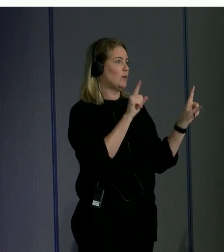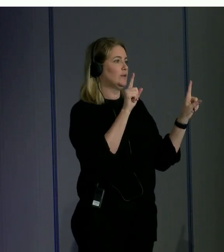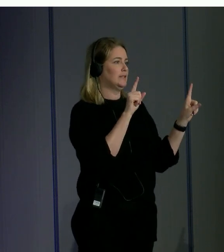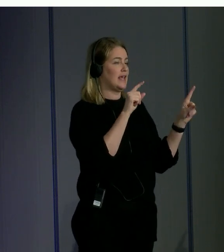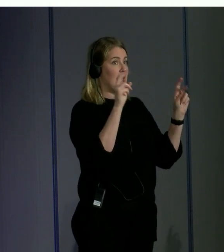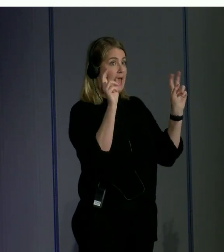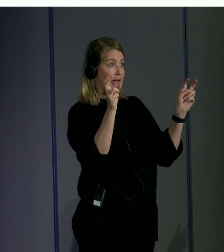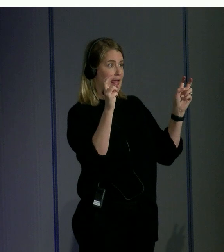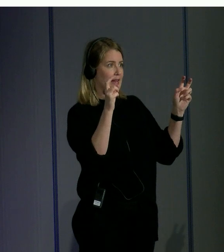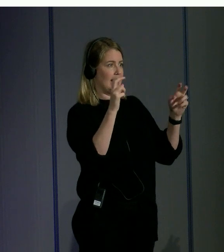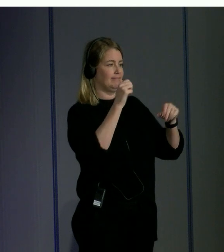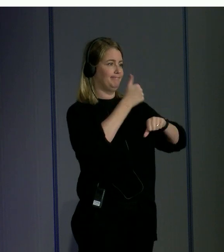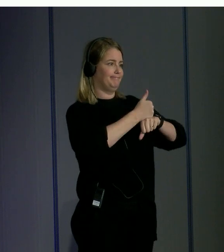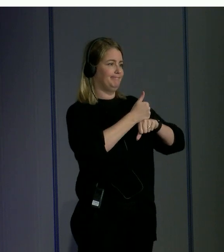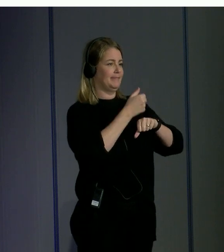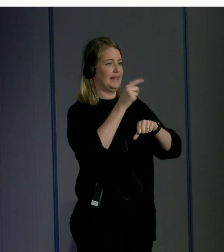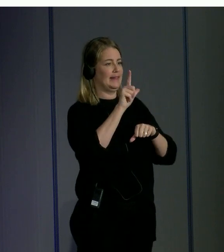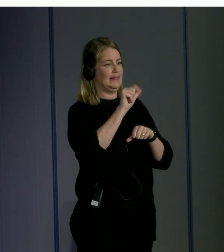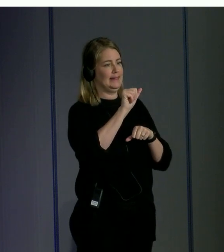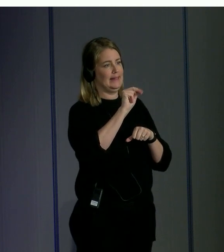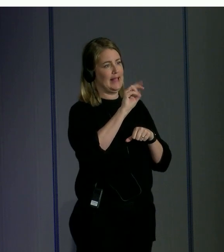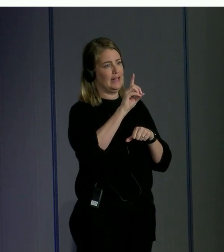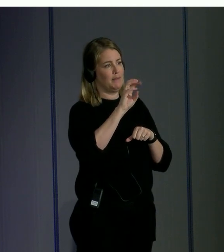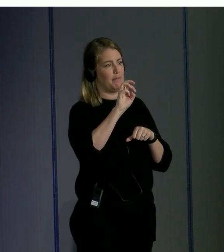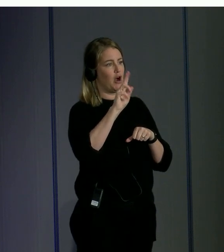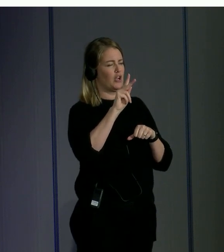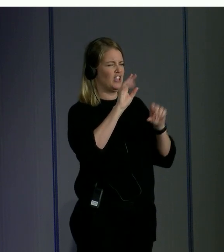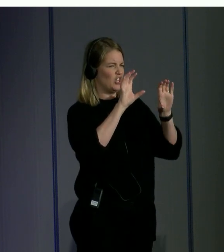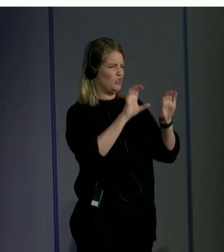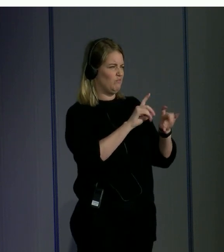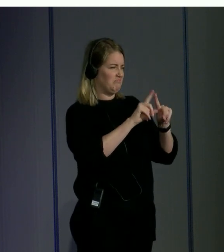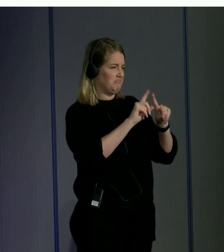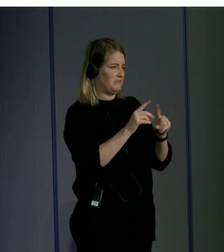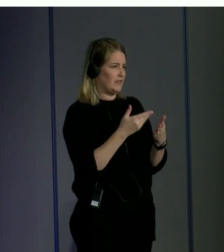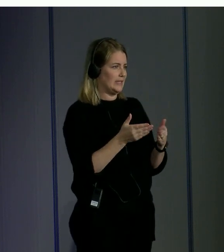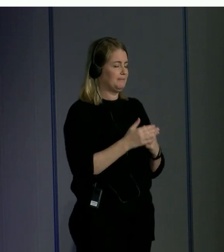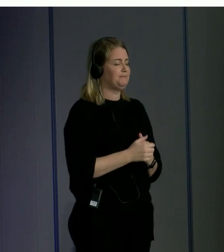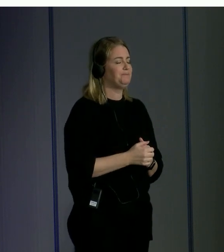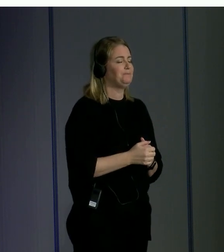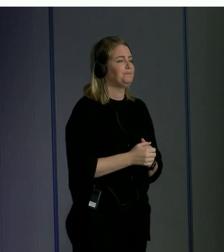And they do different things. And the importance of roles.